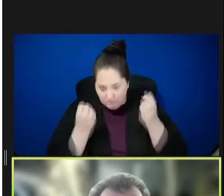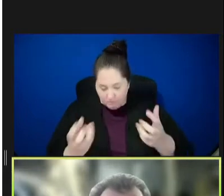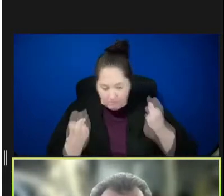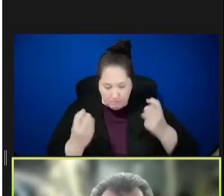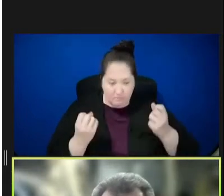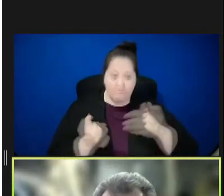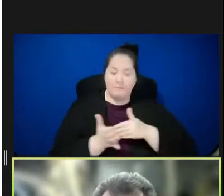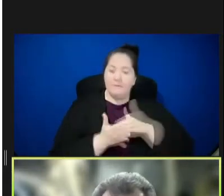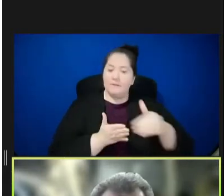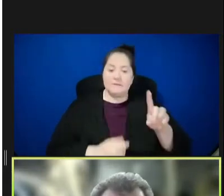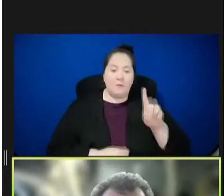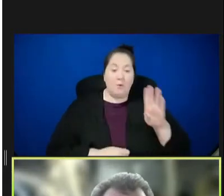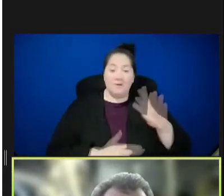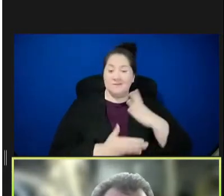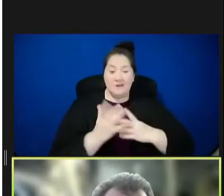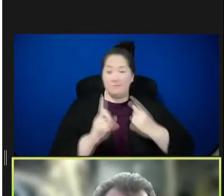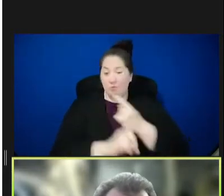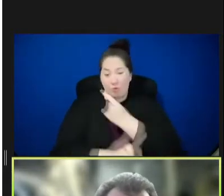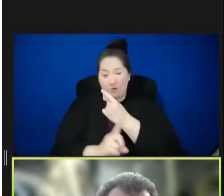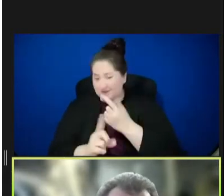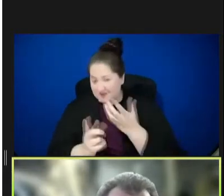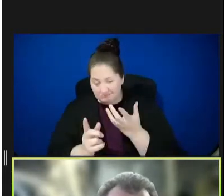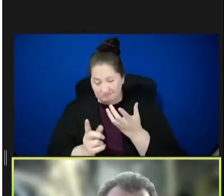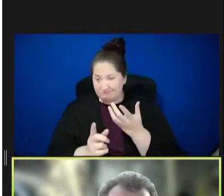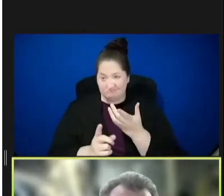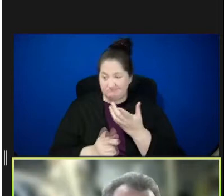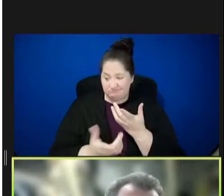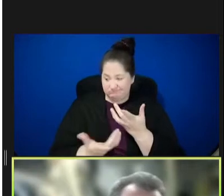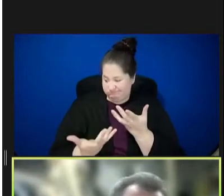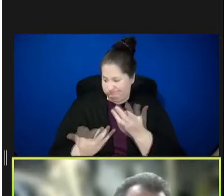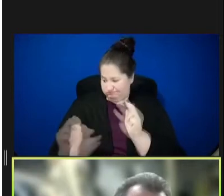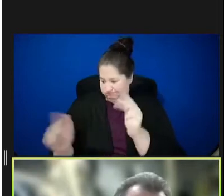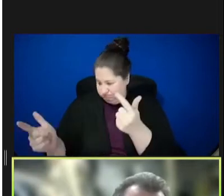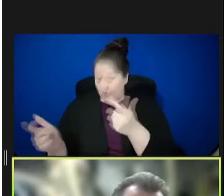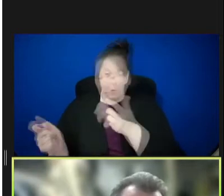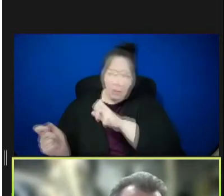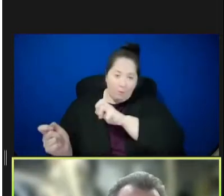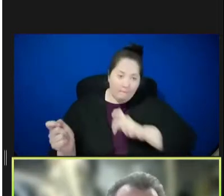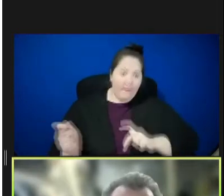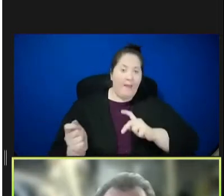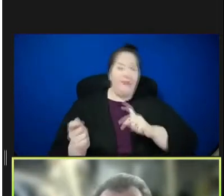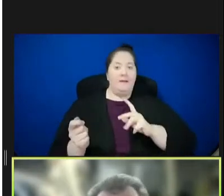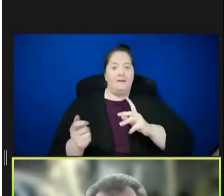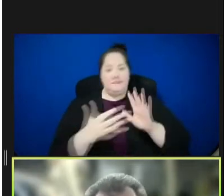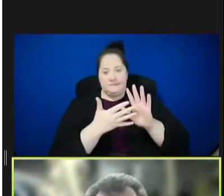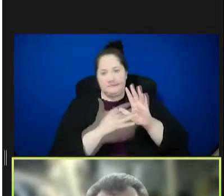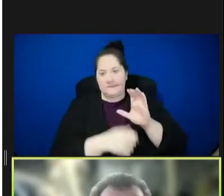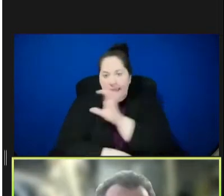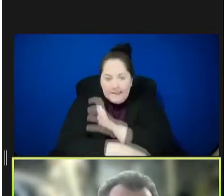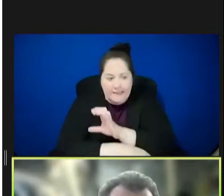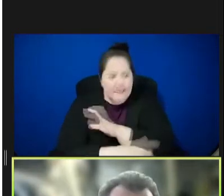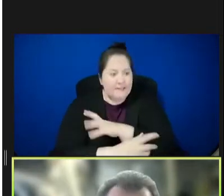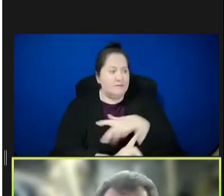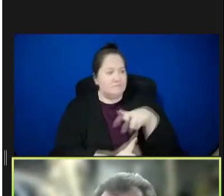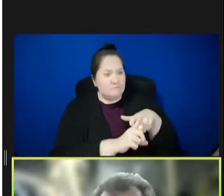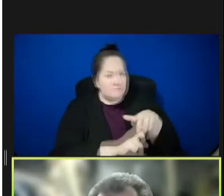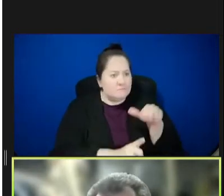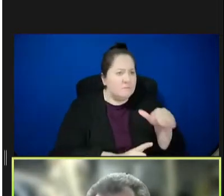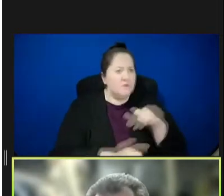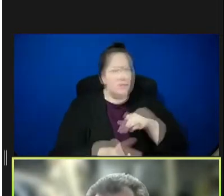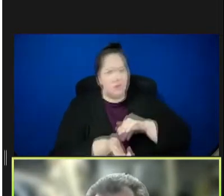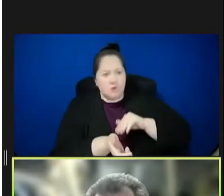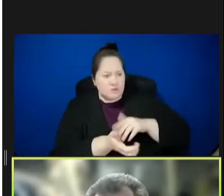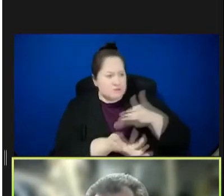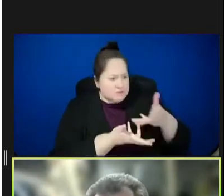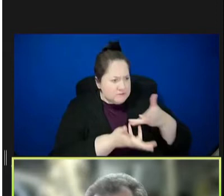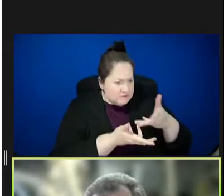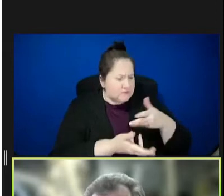of erroneous data reported that we need to go back to the clinic, the clinician, the nurse, and query